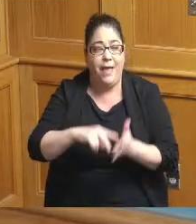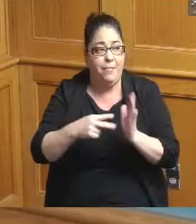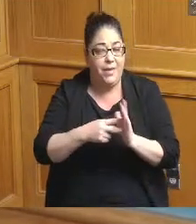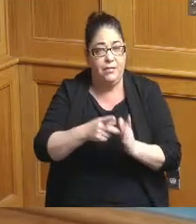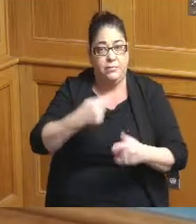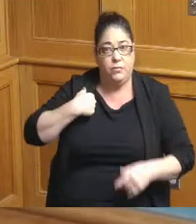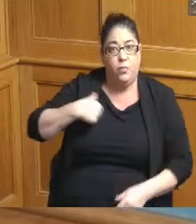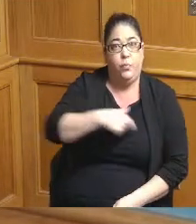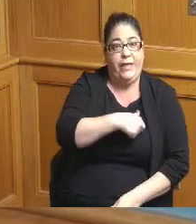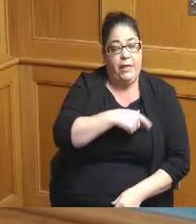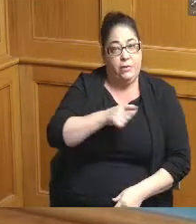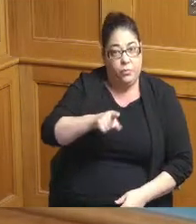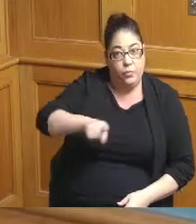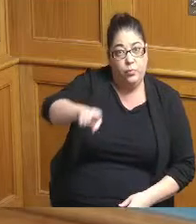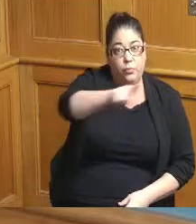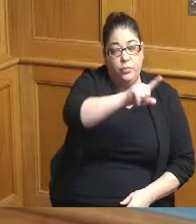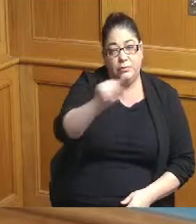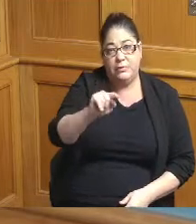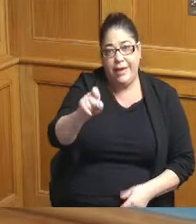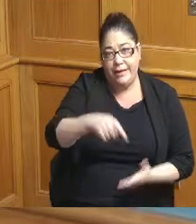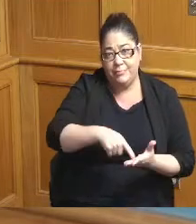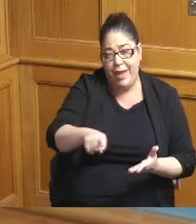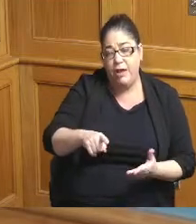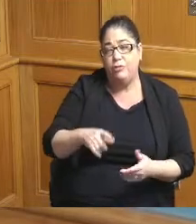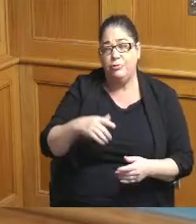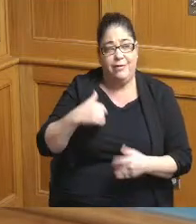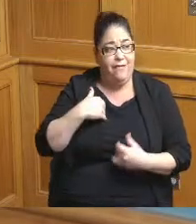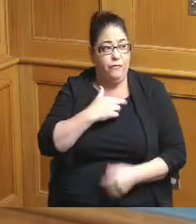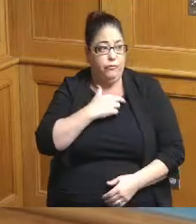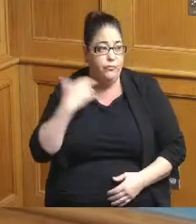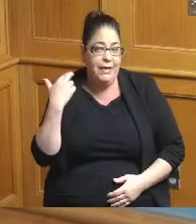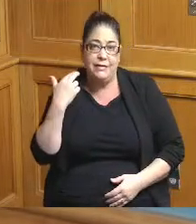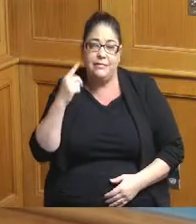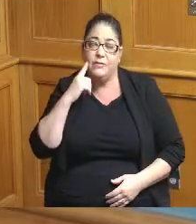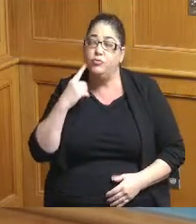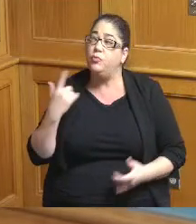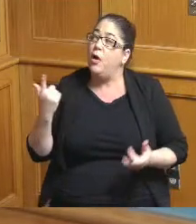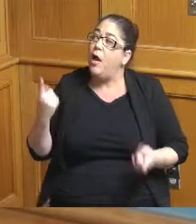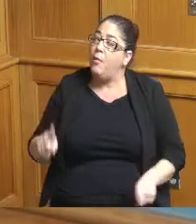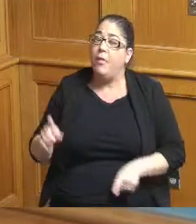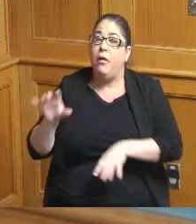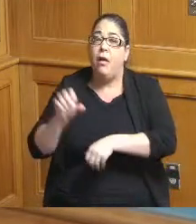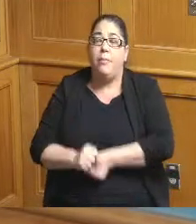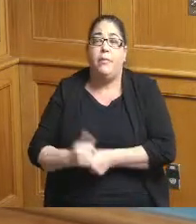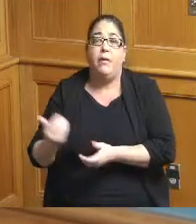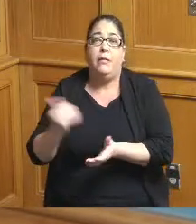of this type of pattern if you will that could go forward in multiple deals because we're not